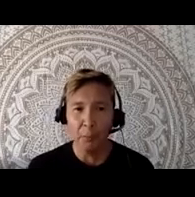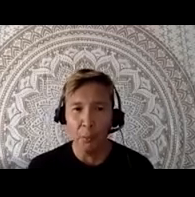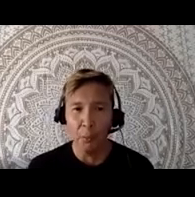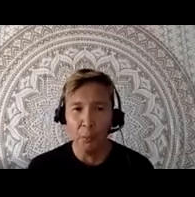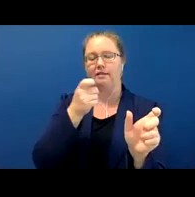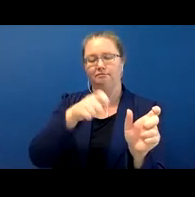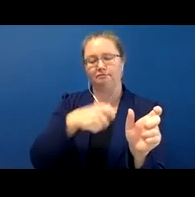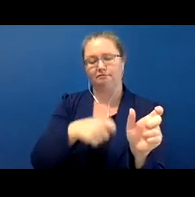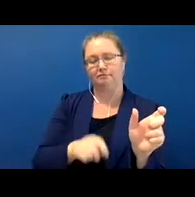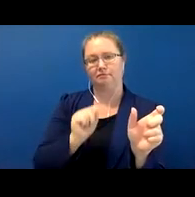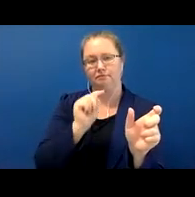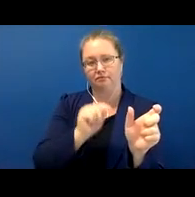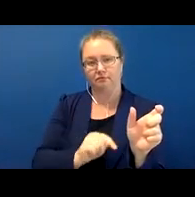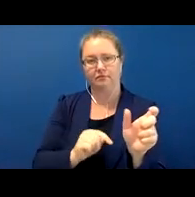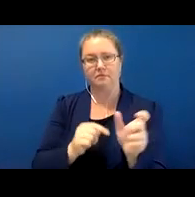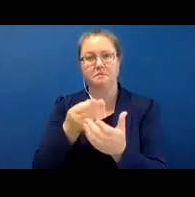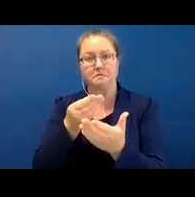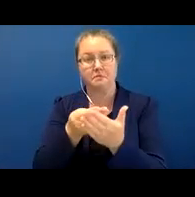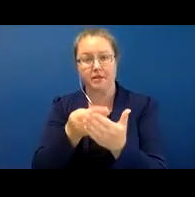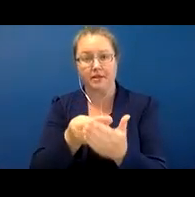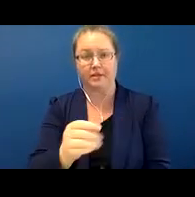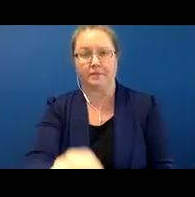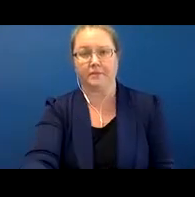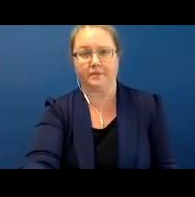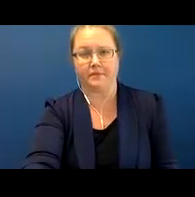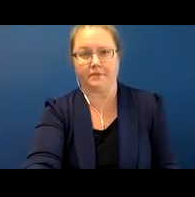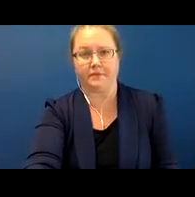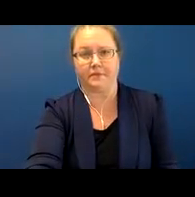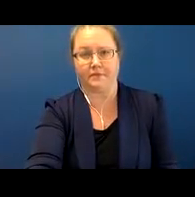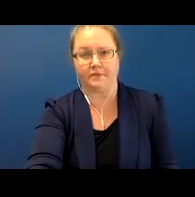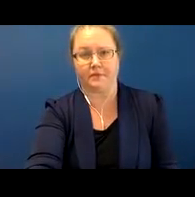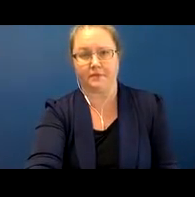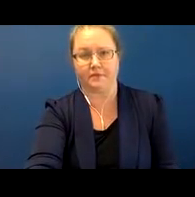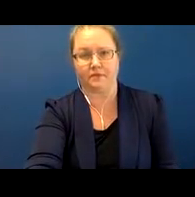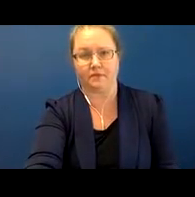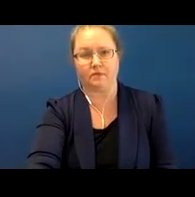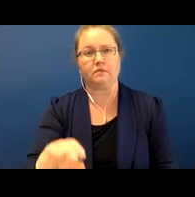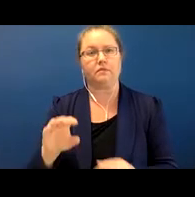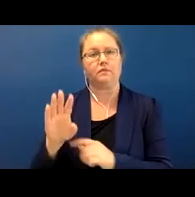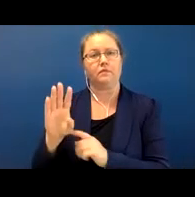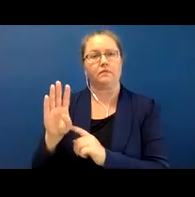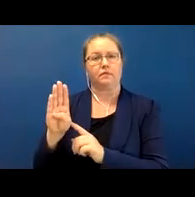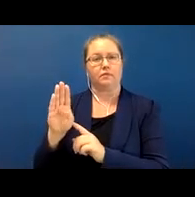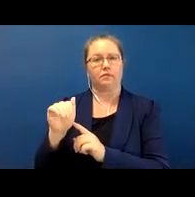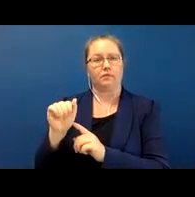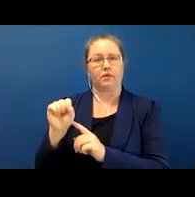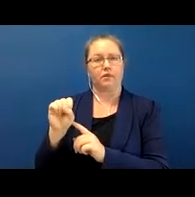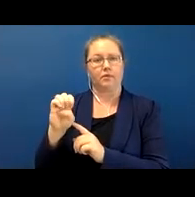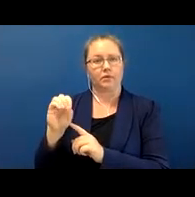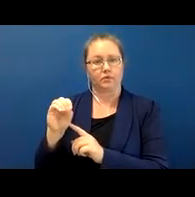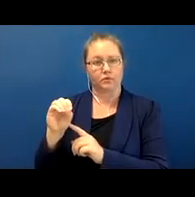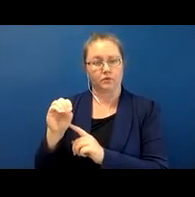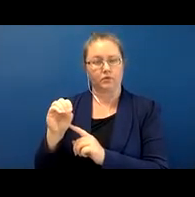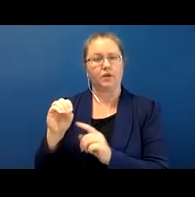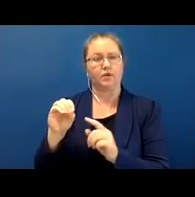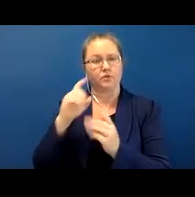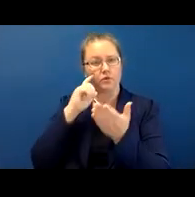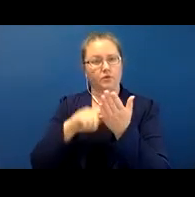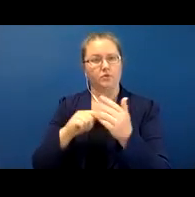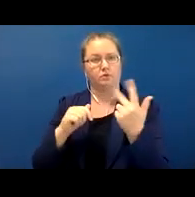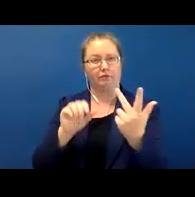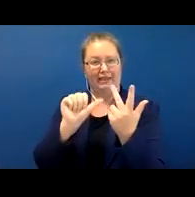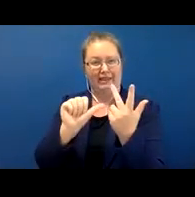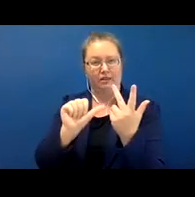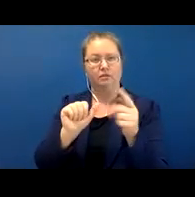the word ‘money’, Béeso. So for instance in 3a, Béeso, there the stem is kind of forcing